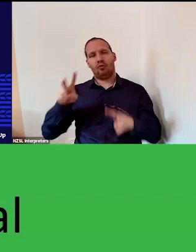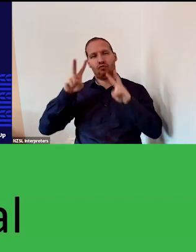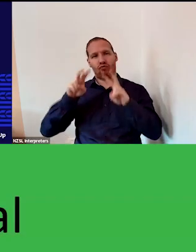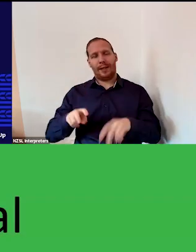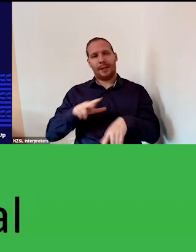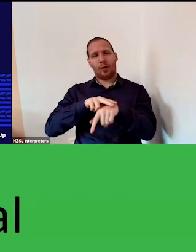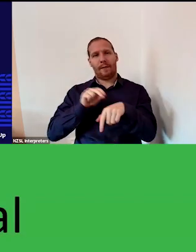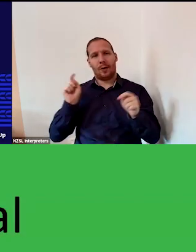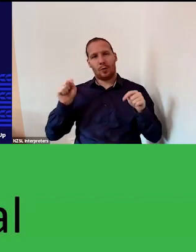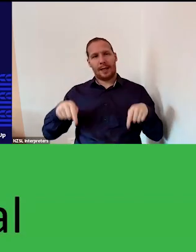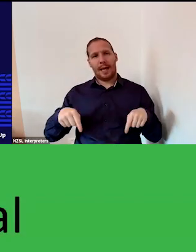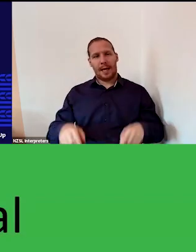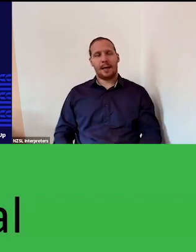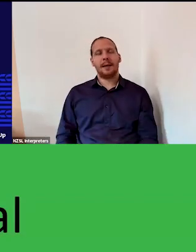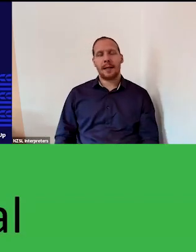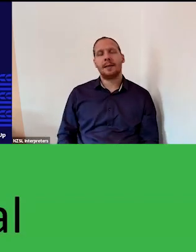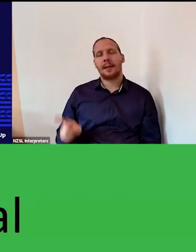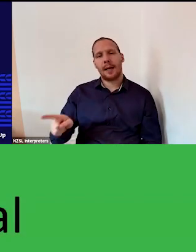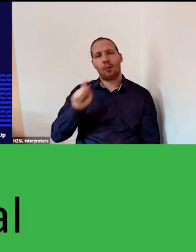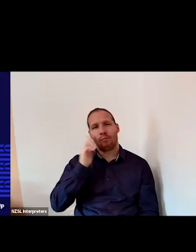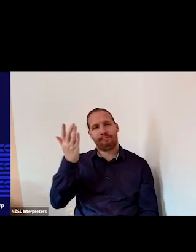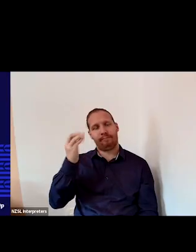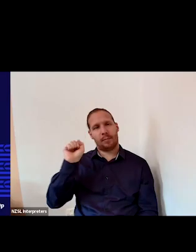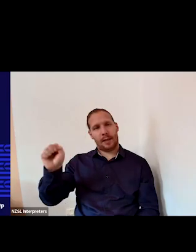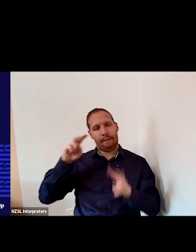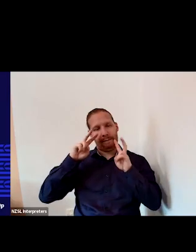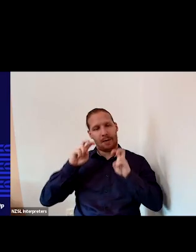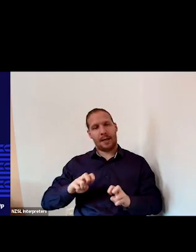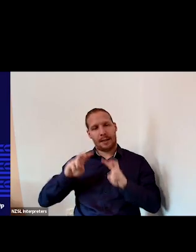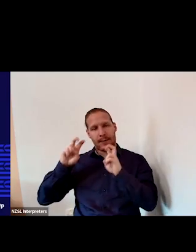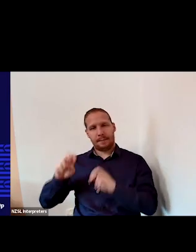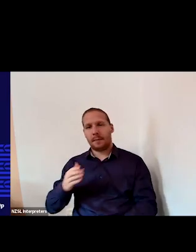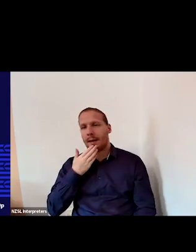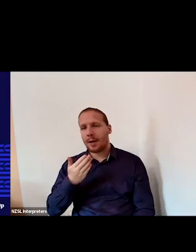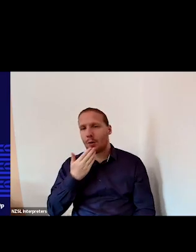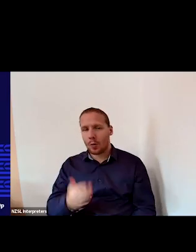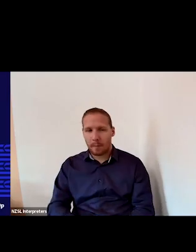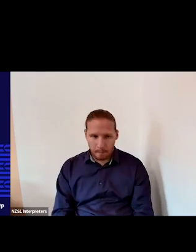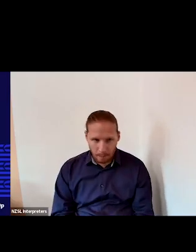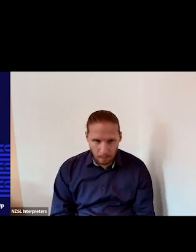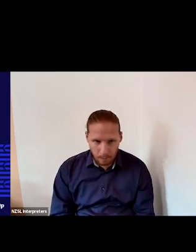And they'll take you through their latest findings. Kia ora Rebecca, I'll hand over to you now.